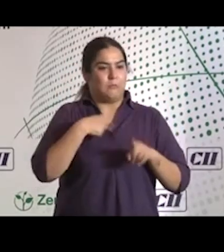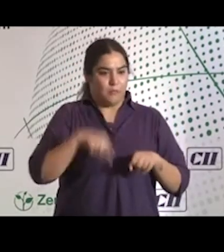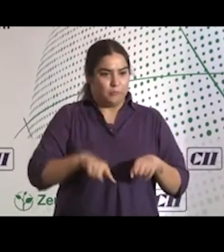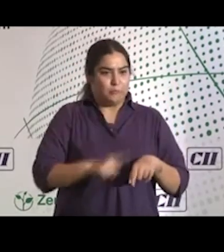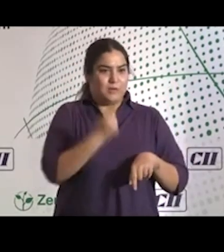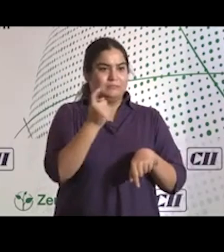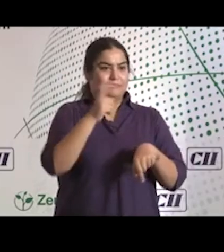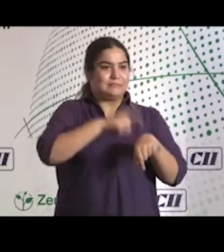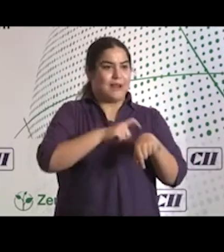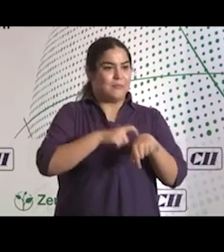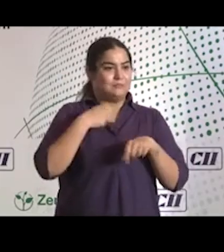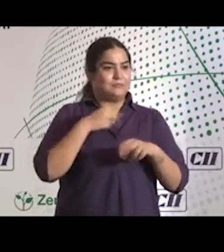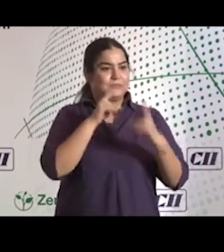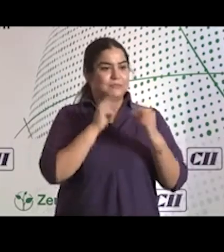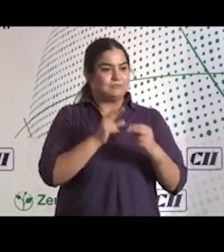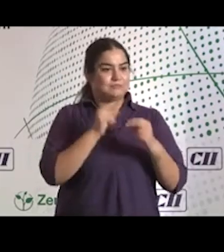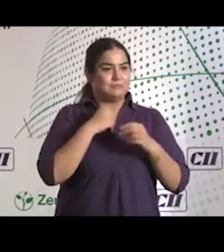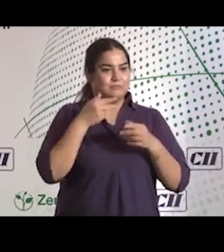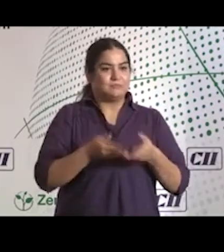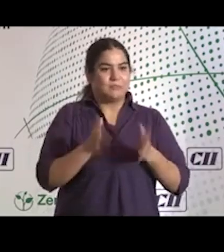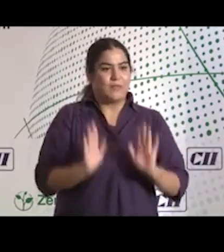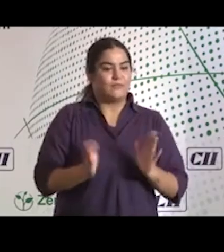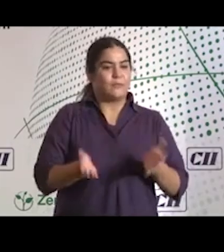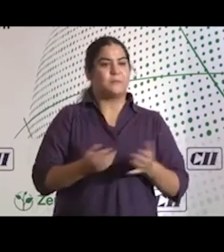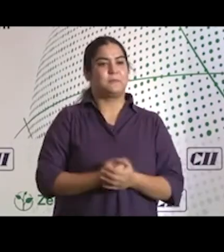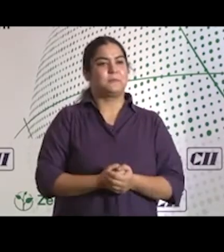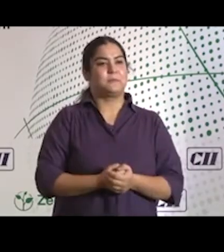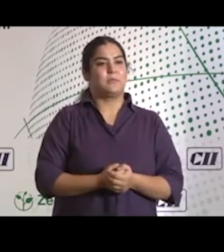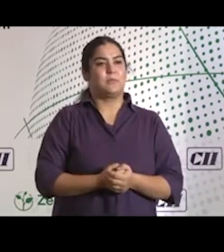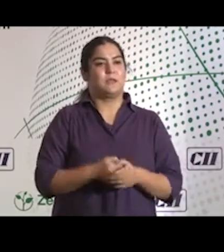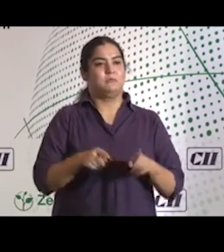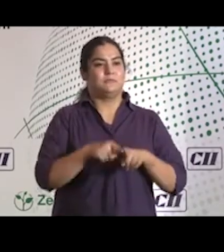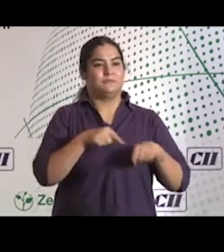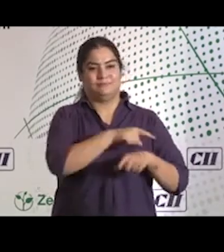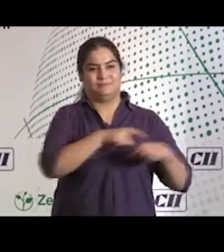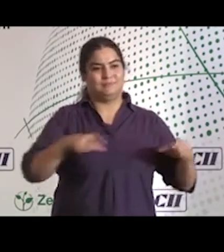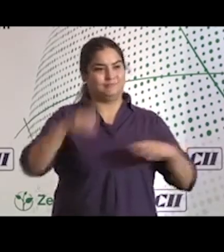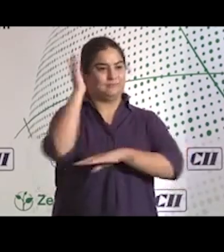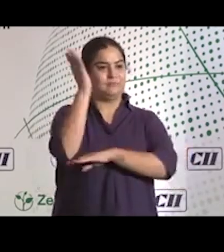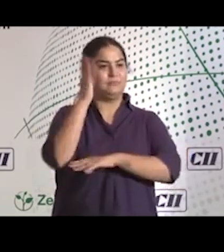for me to have this wonderful panel with me